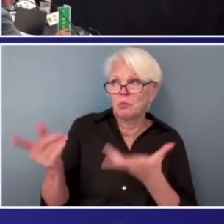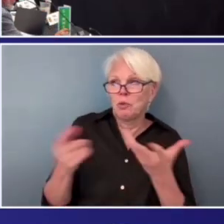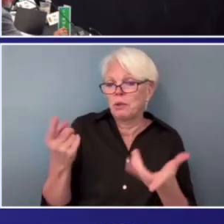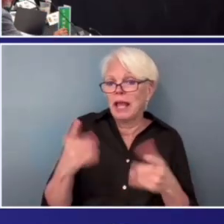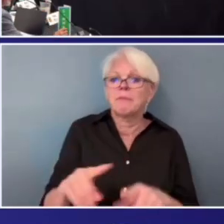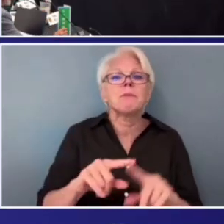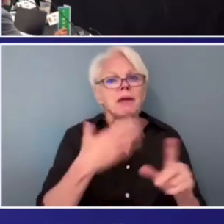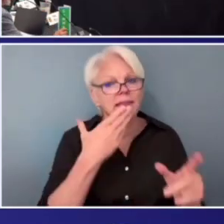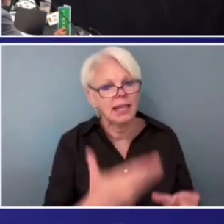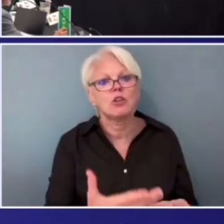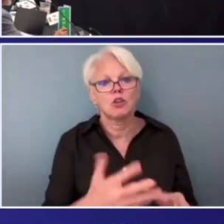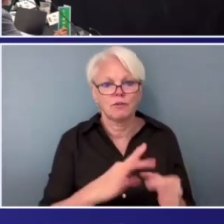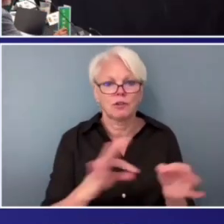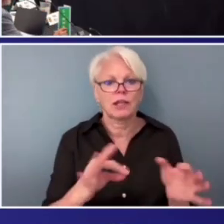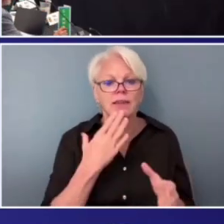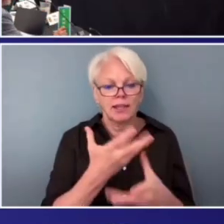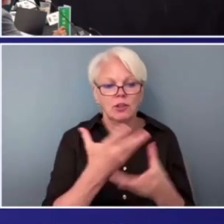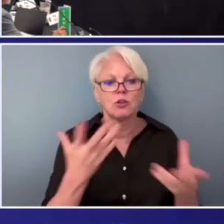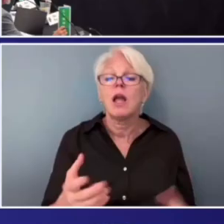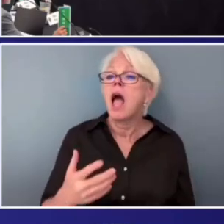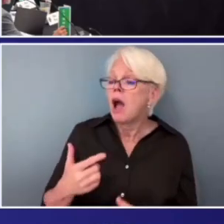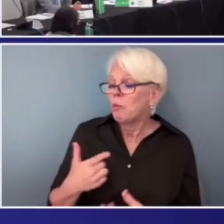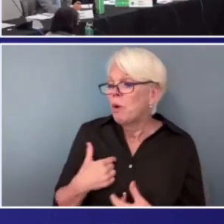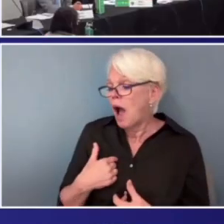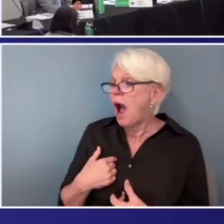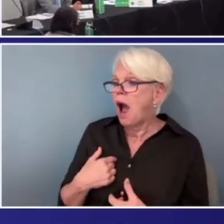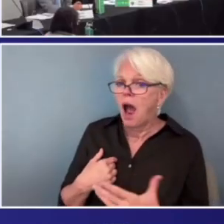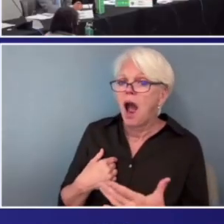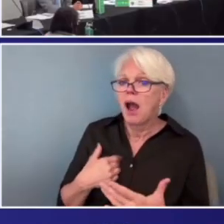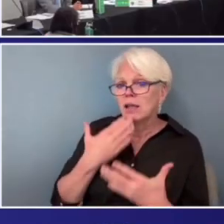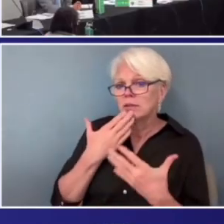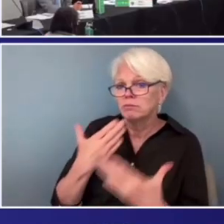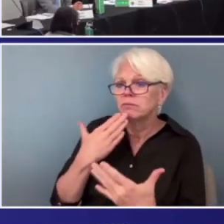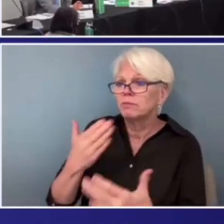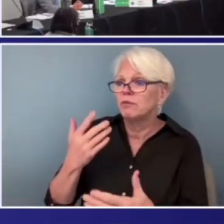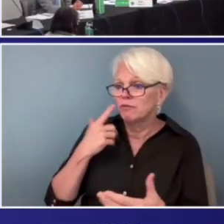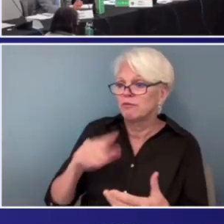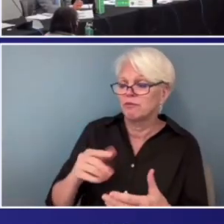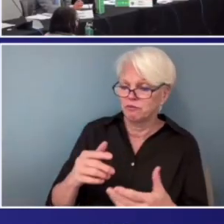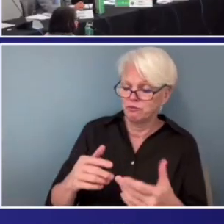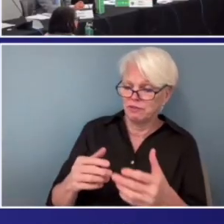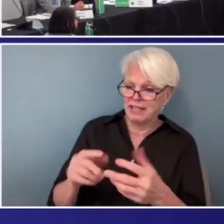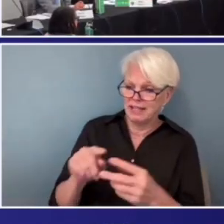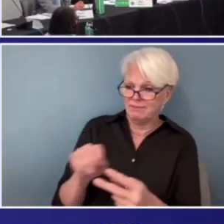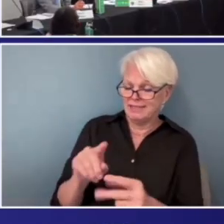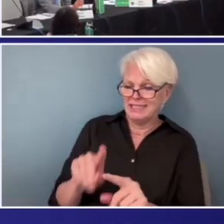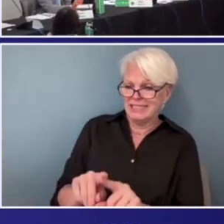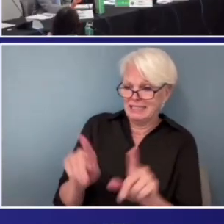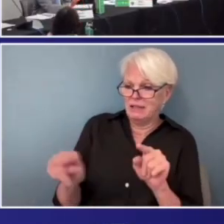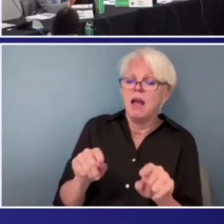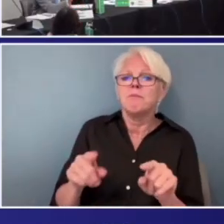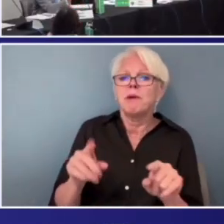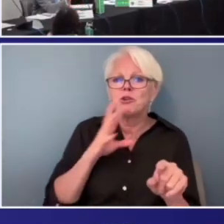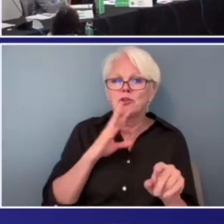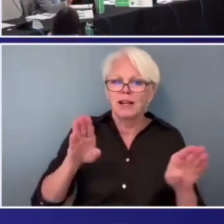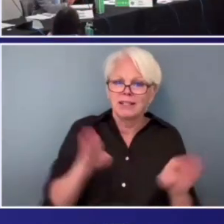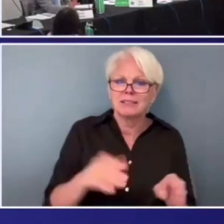Yeah. And you know, I appreciate the, the distinction, but I mean, you're talking about a smaller subset of a